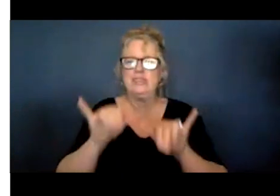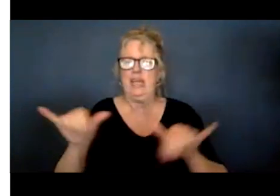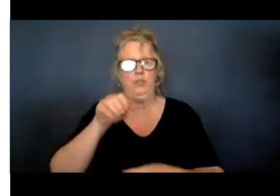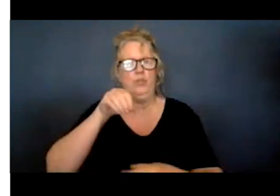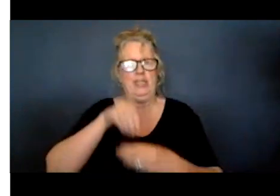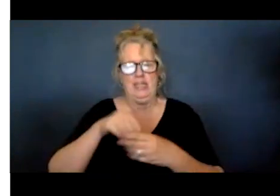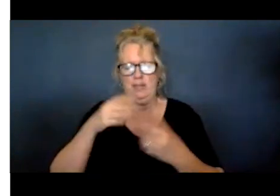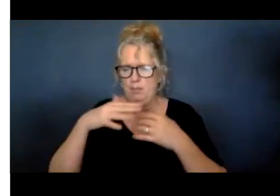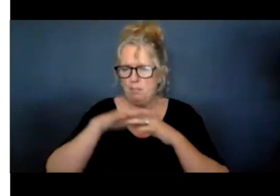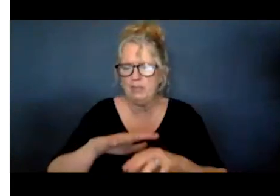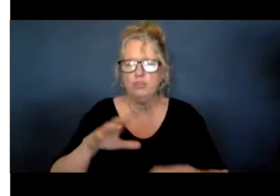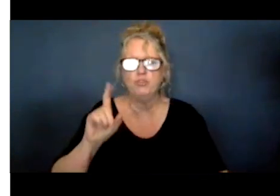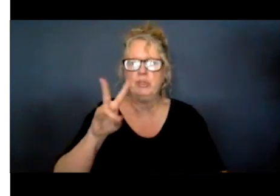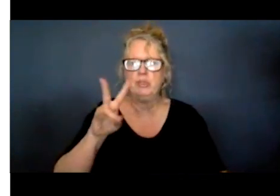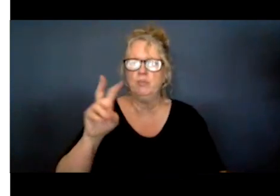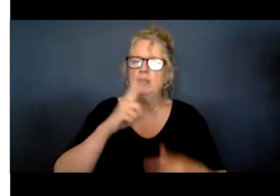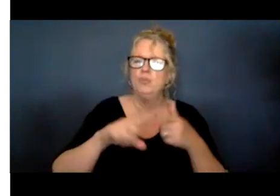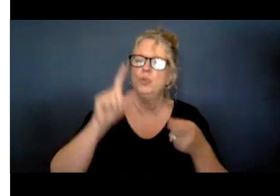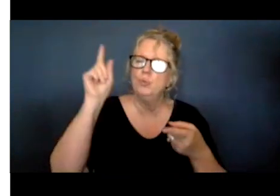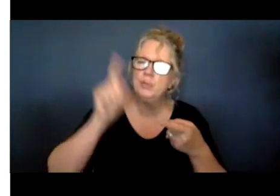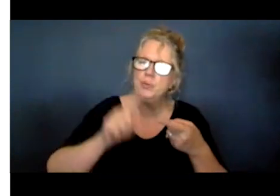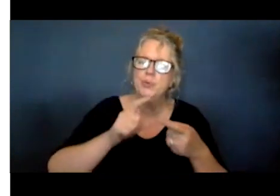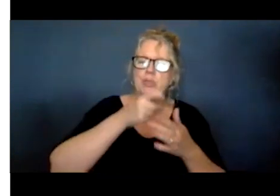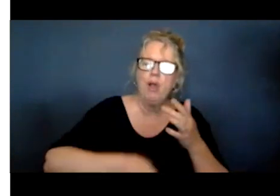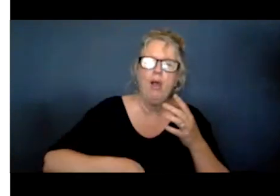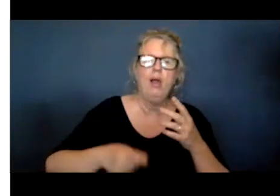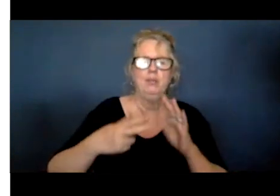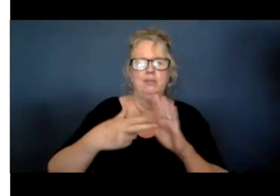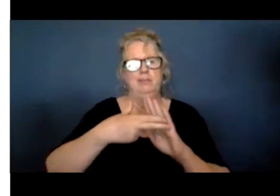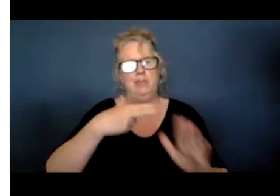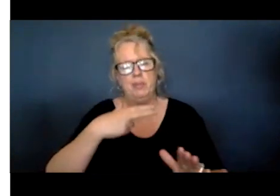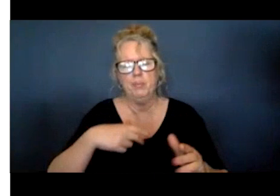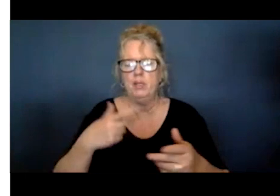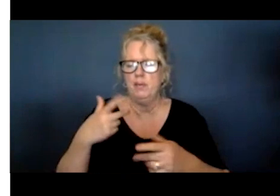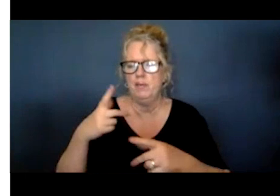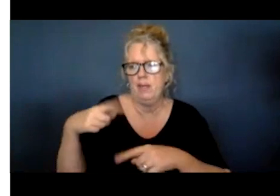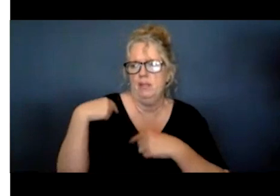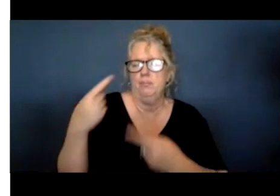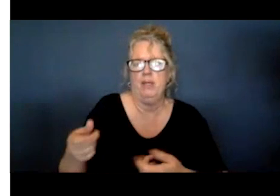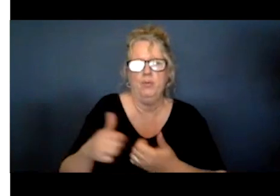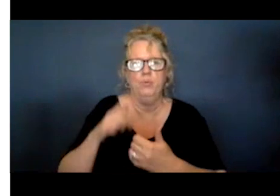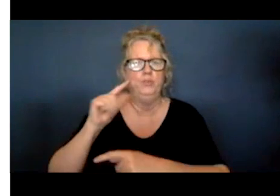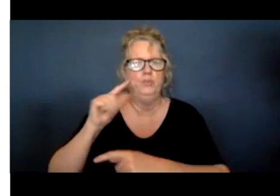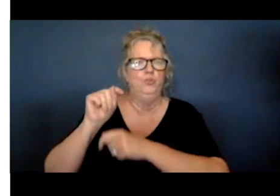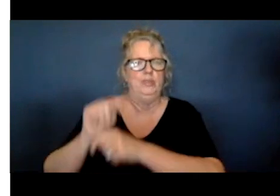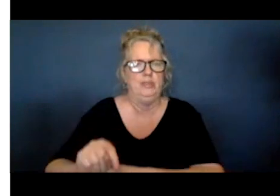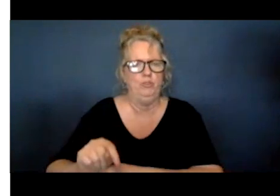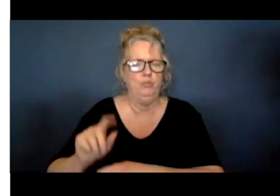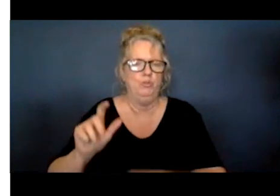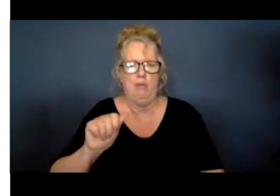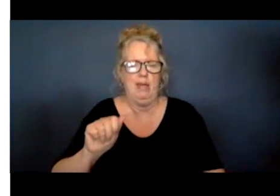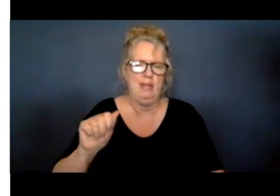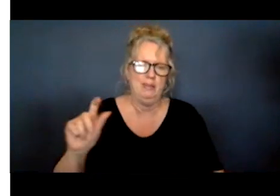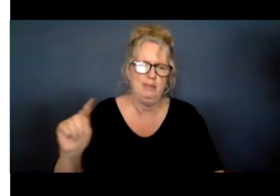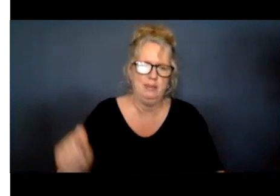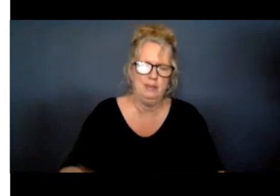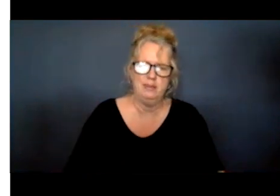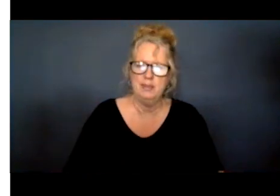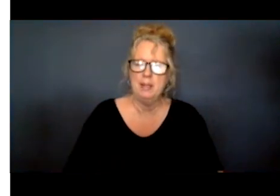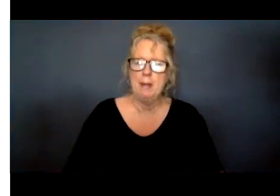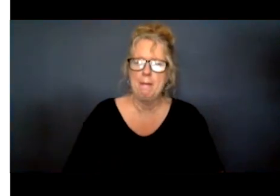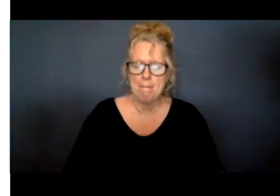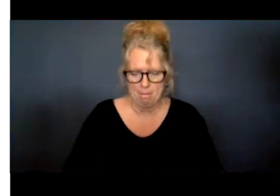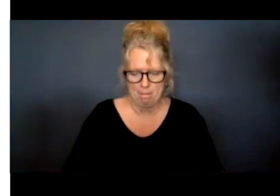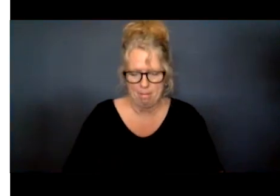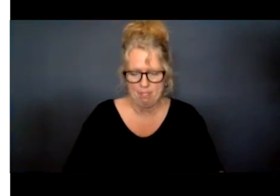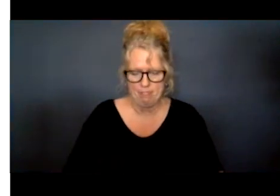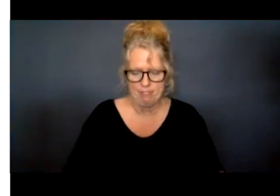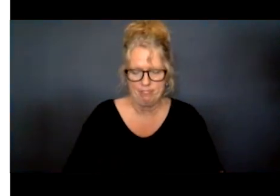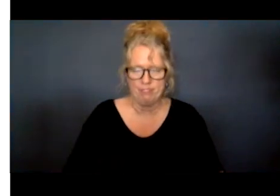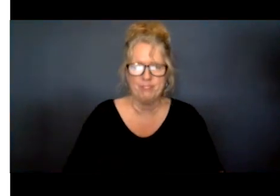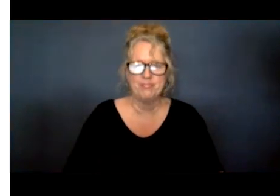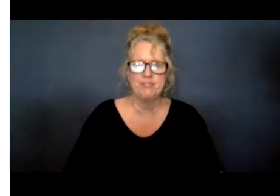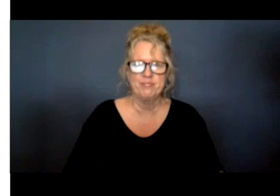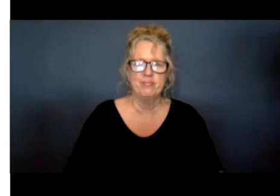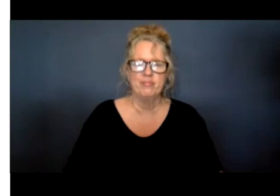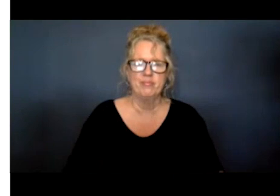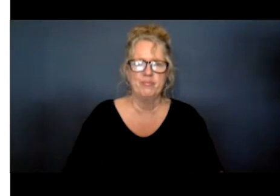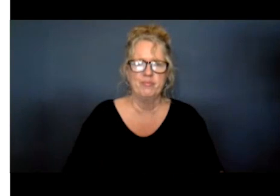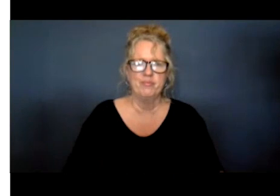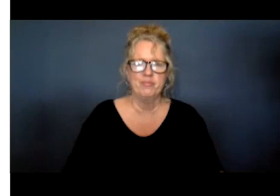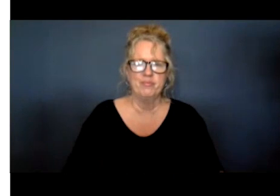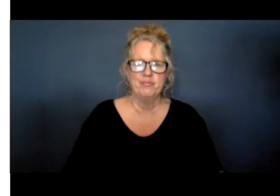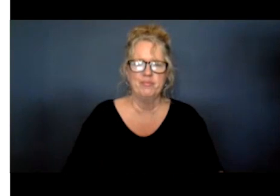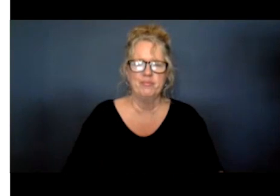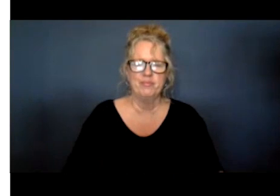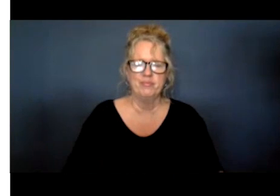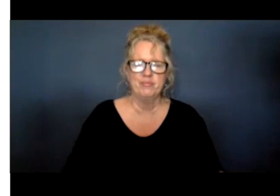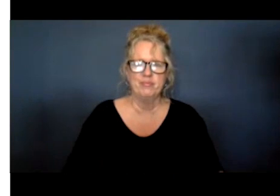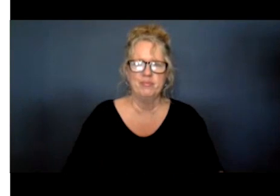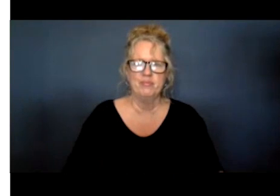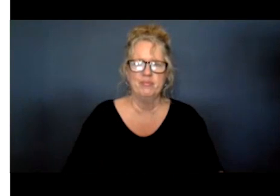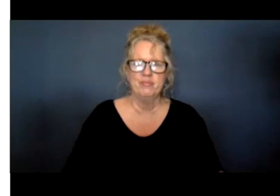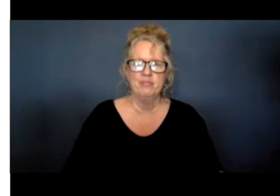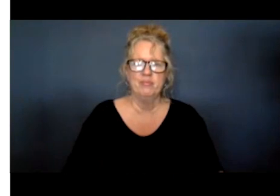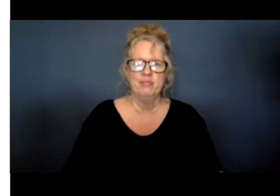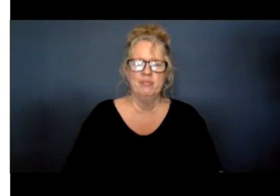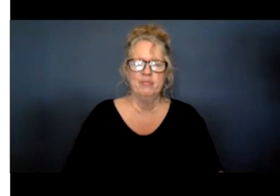reducing the cost and stigma sometimes associated with traditional assistive technology.